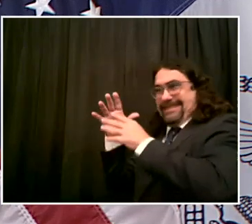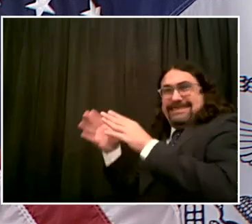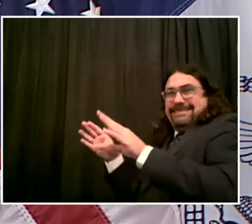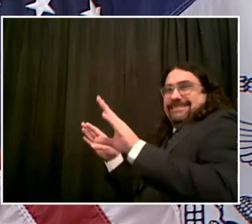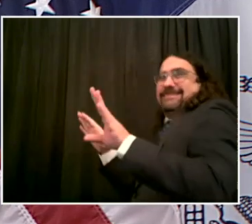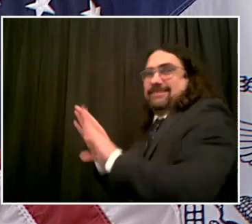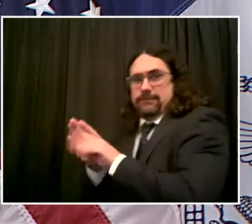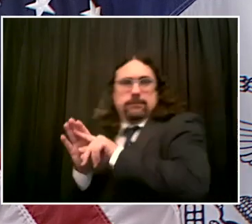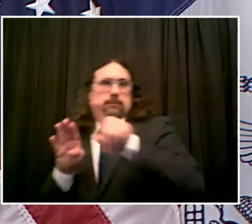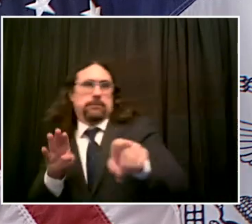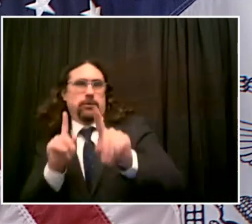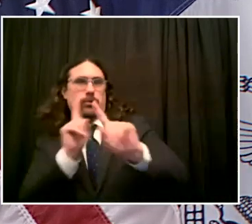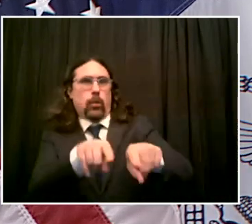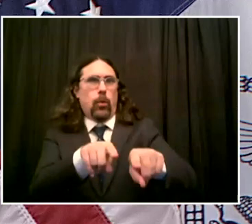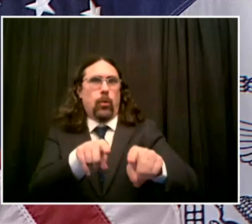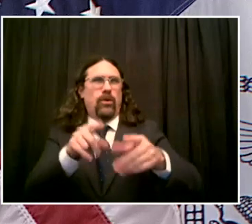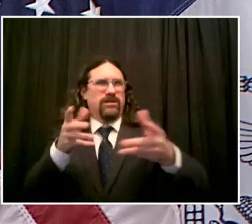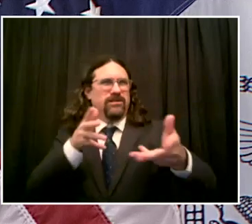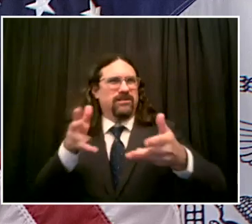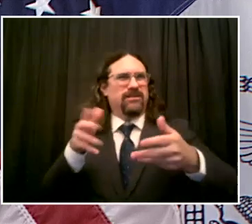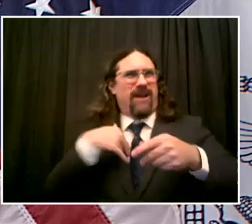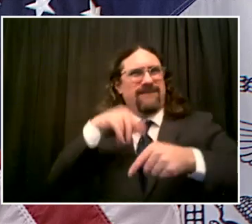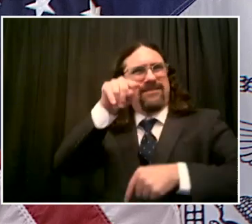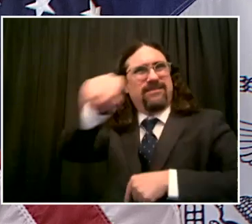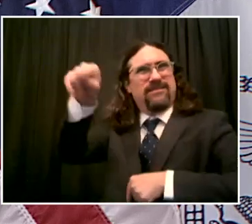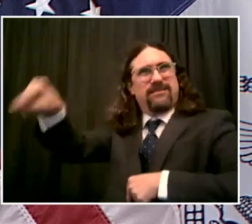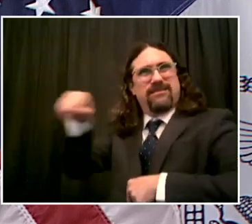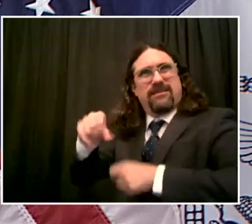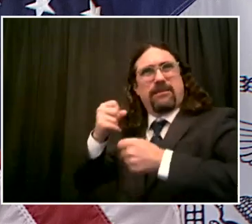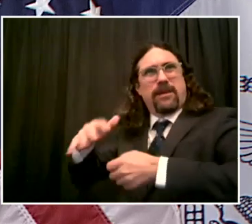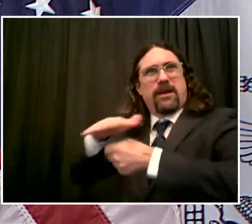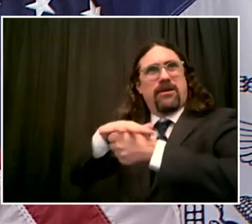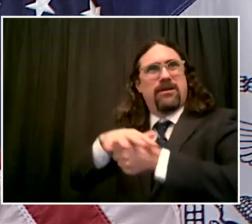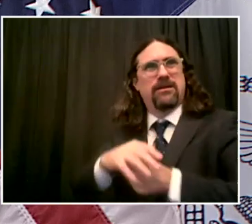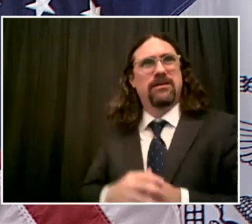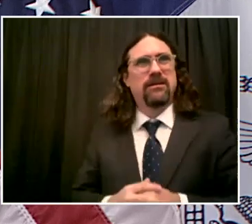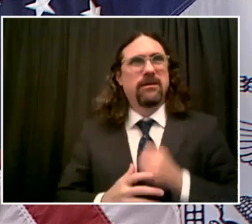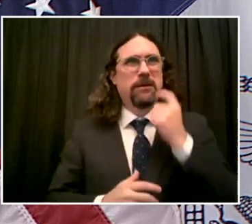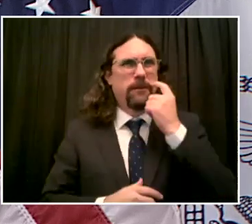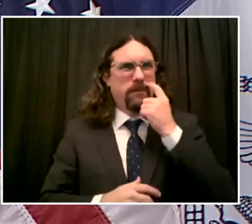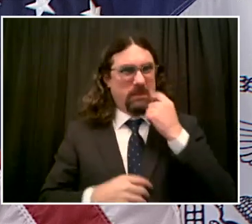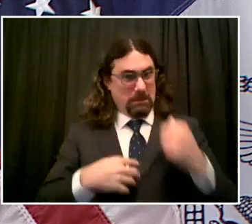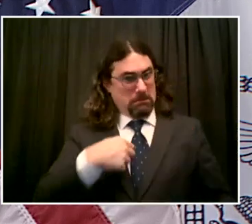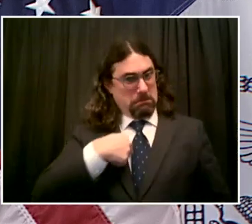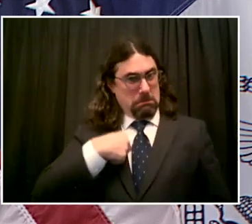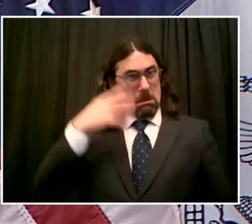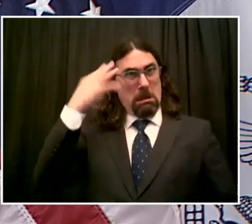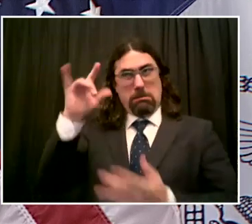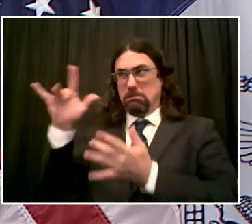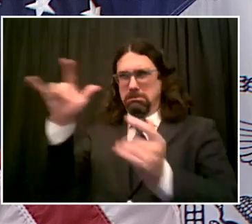IT'S UNACCEPTABLE AND WE WON'T ALLOW IT. I W SAWITH MY OWN EYES MANY